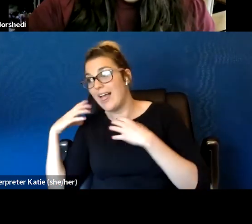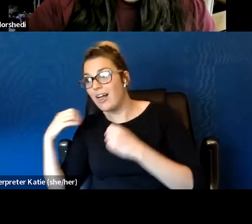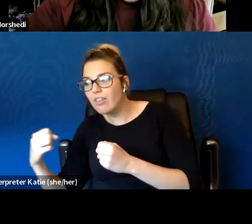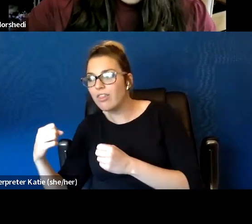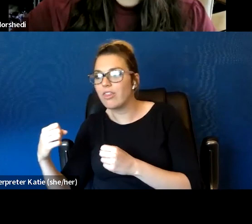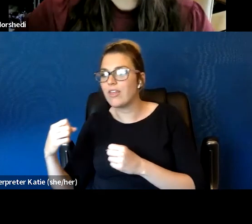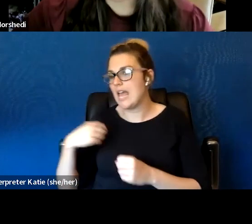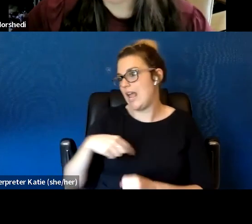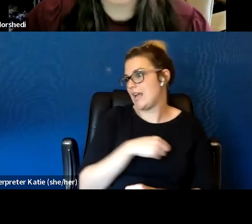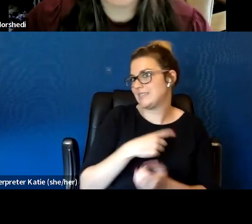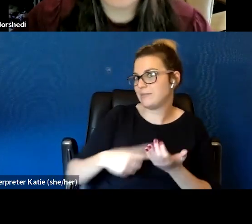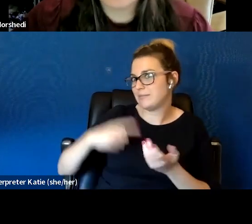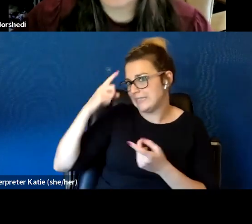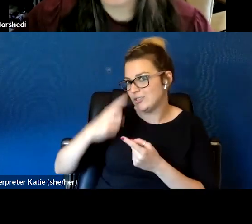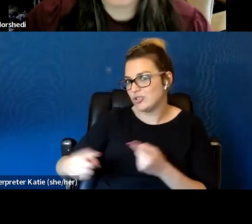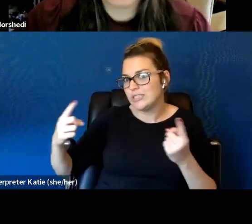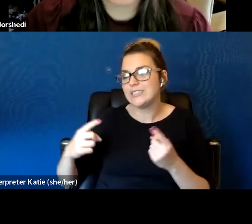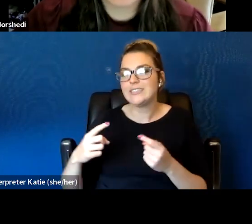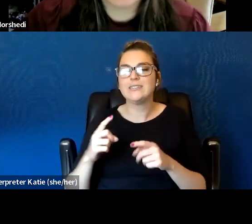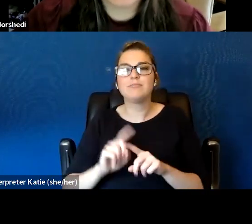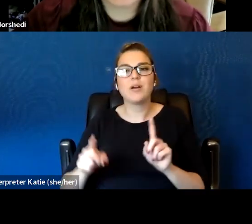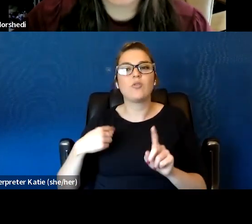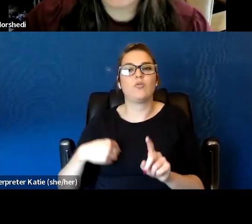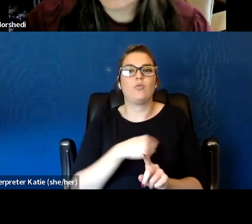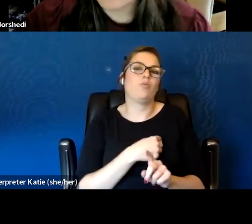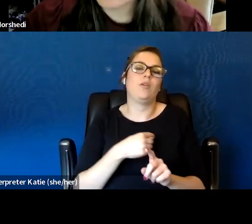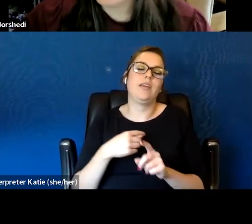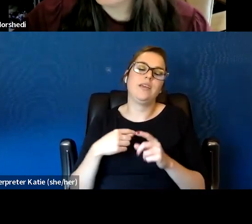to operate in a way that's housing first and not forcing services on folks.